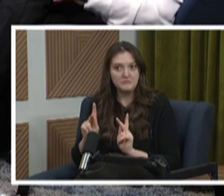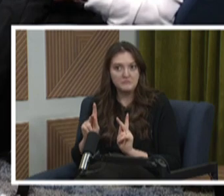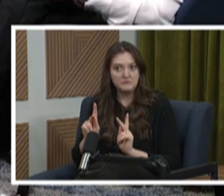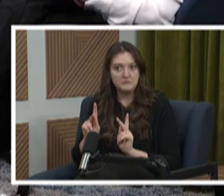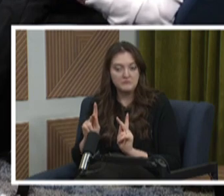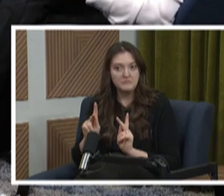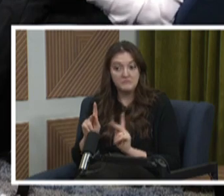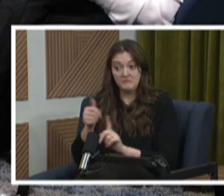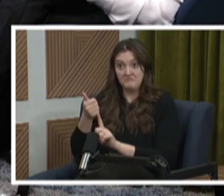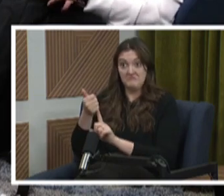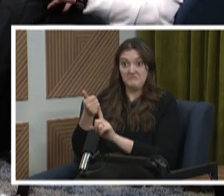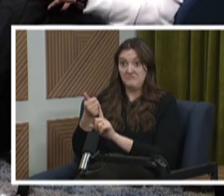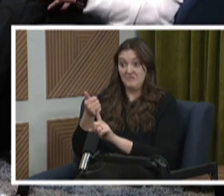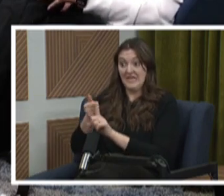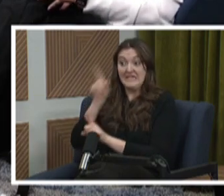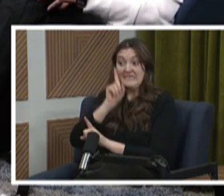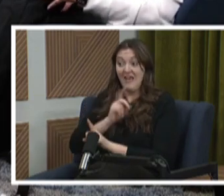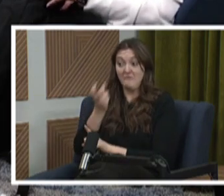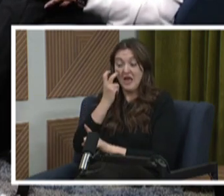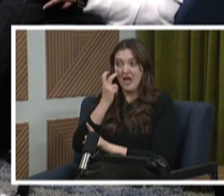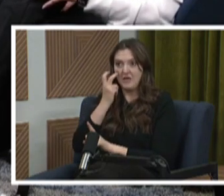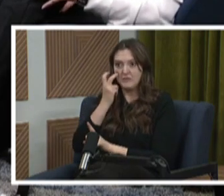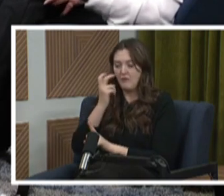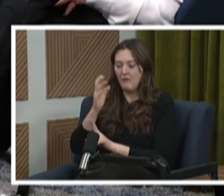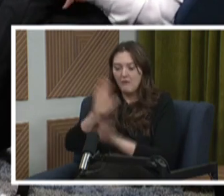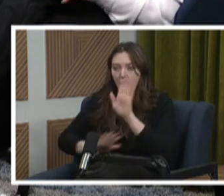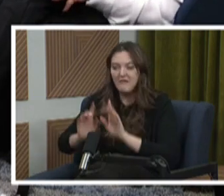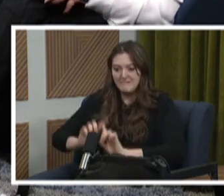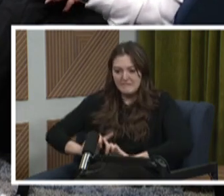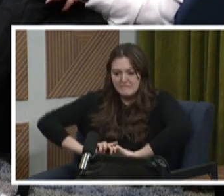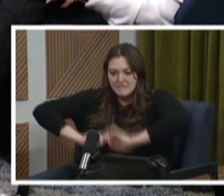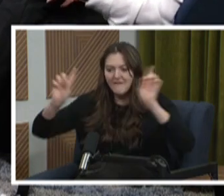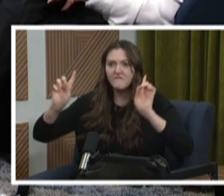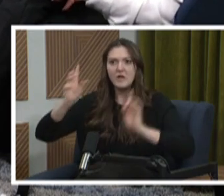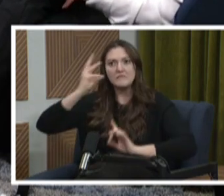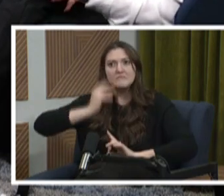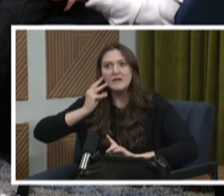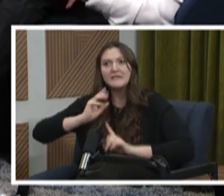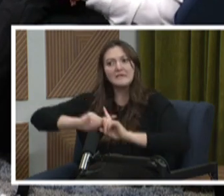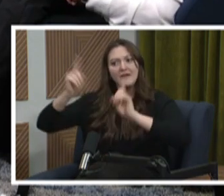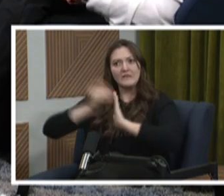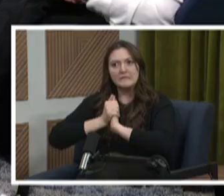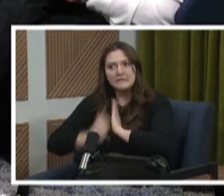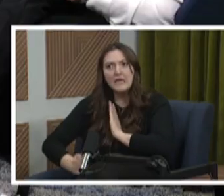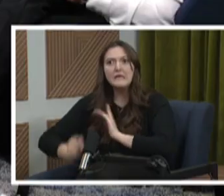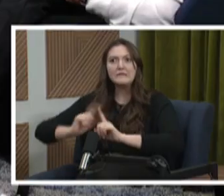Is that a whole other dynamic as well and a completely different set of skills and a separate language?